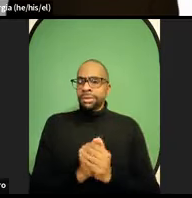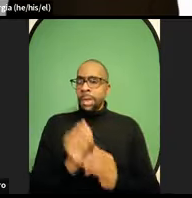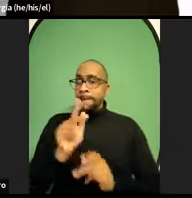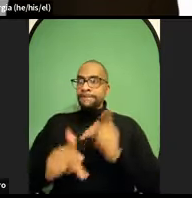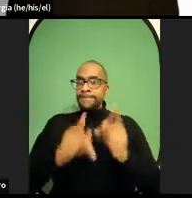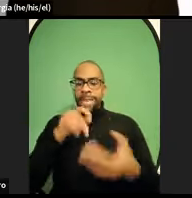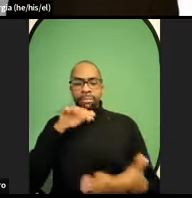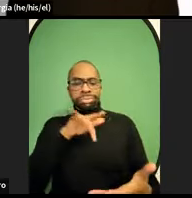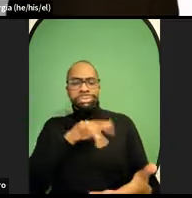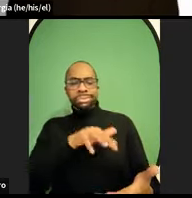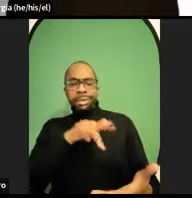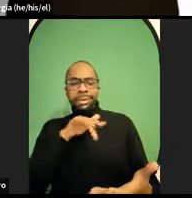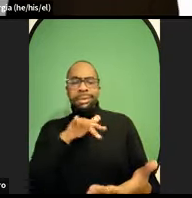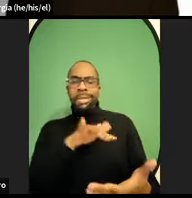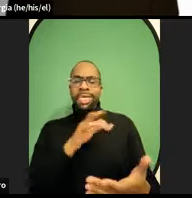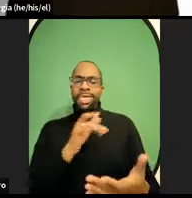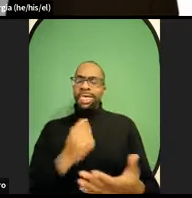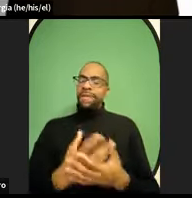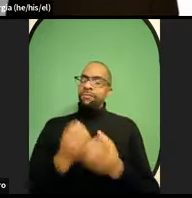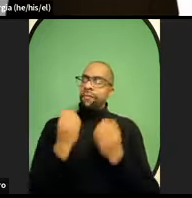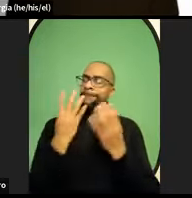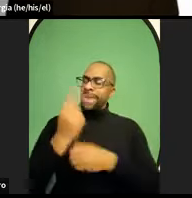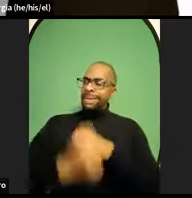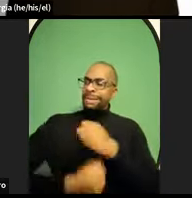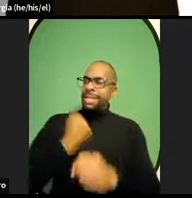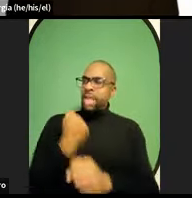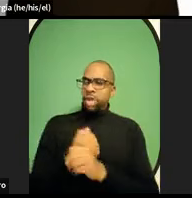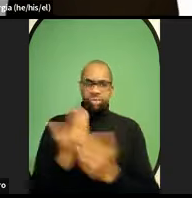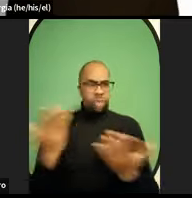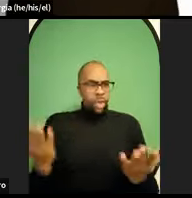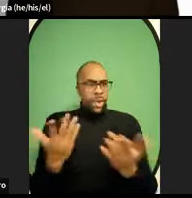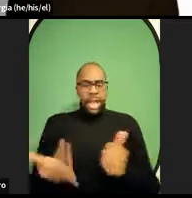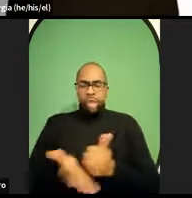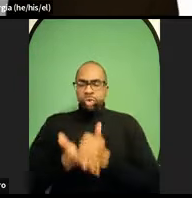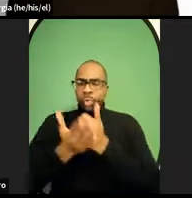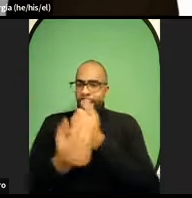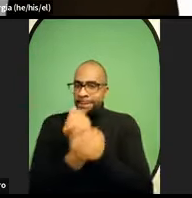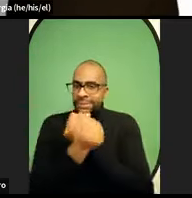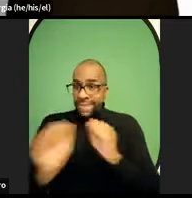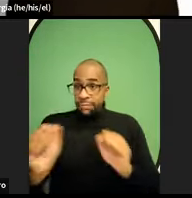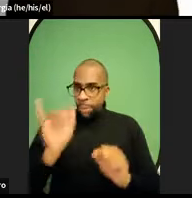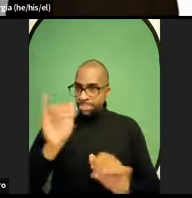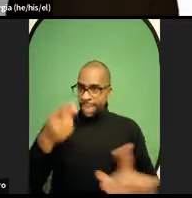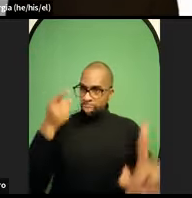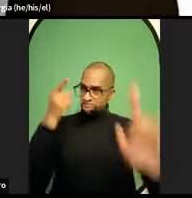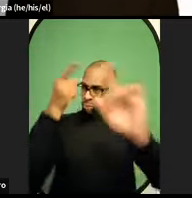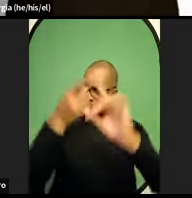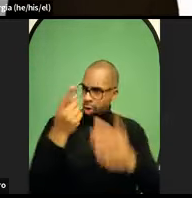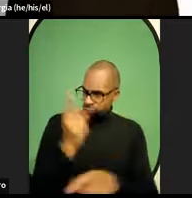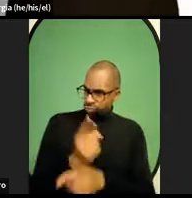have owledge you know the people that at have studied this for years, and are really there to help save you. because because that's our only goal right, we just want to save lives